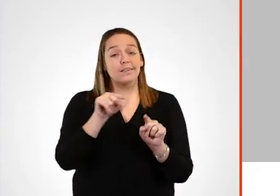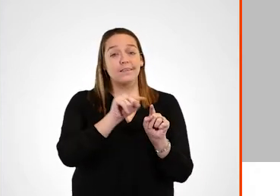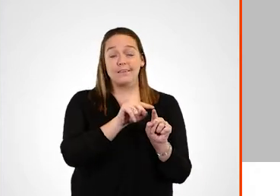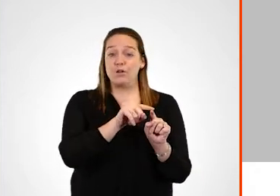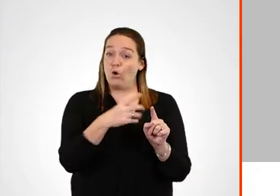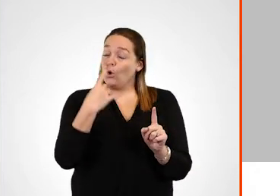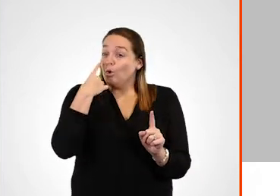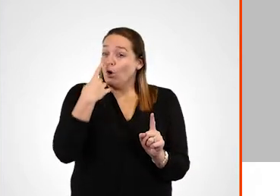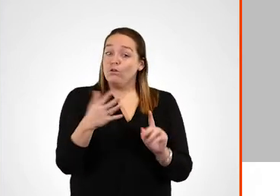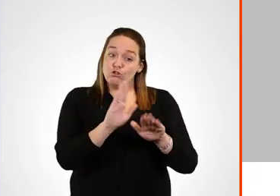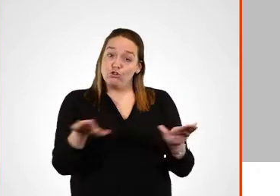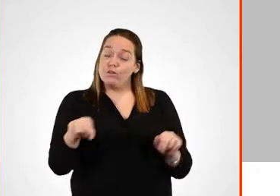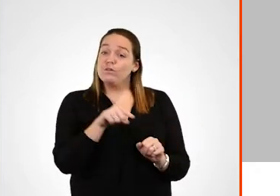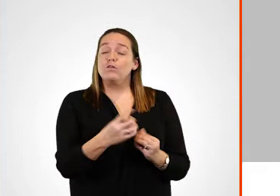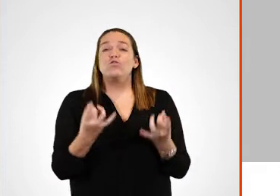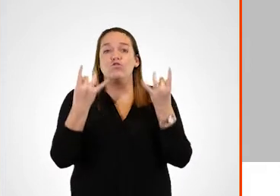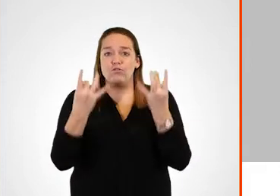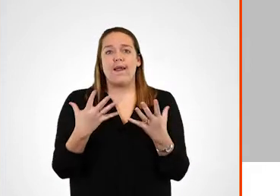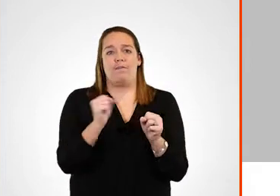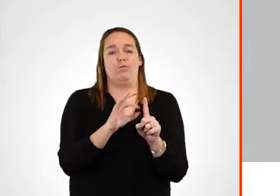suggest that the child had already made gains